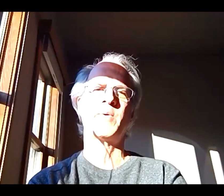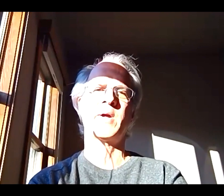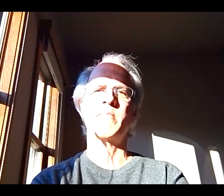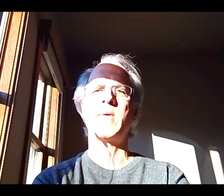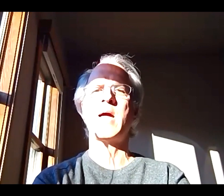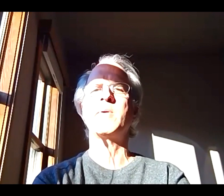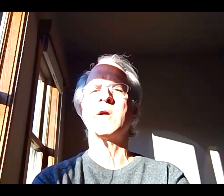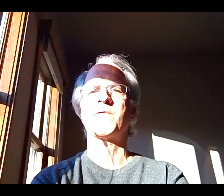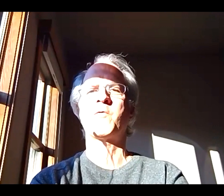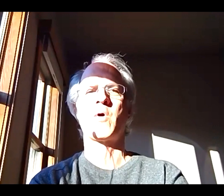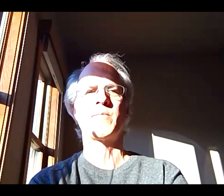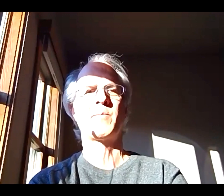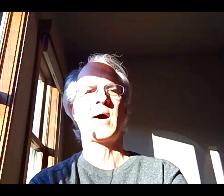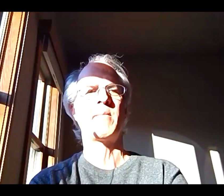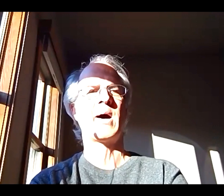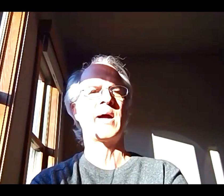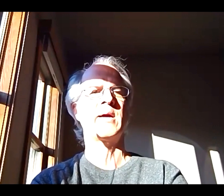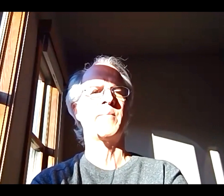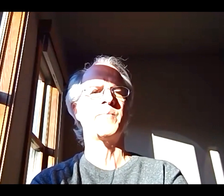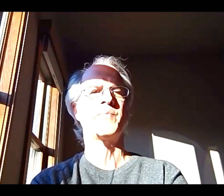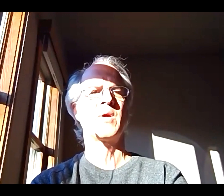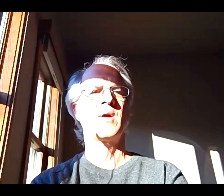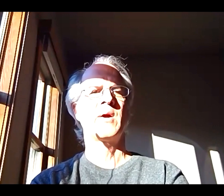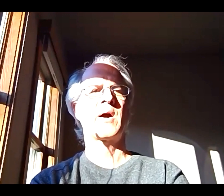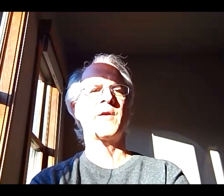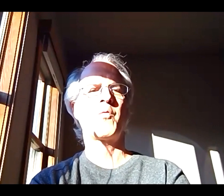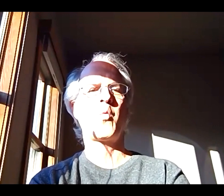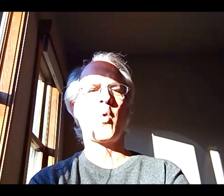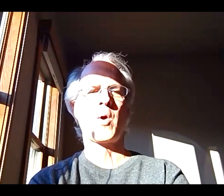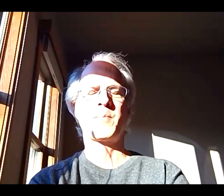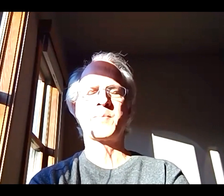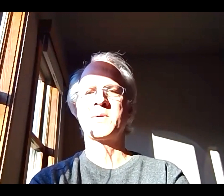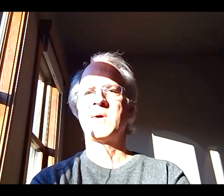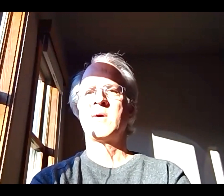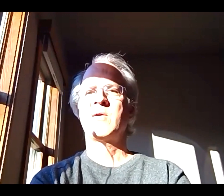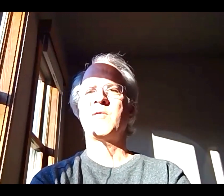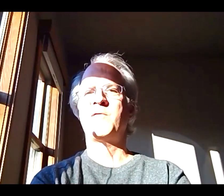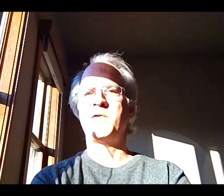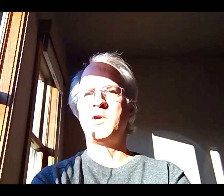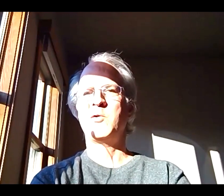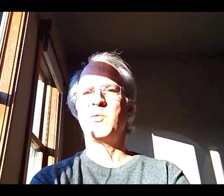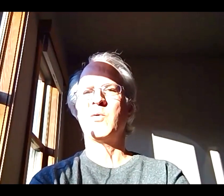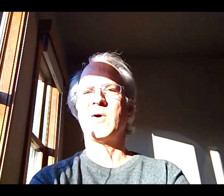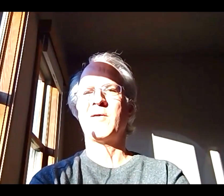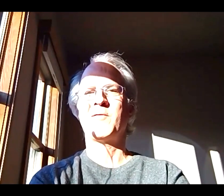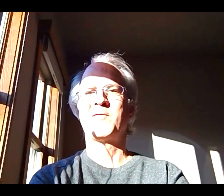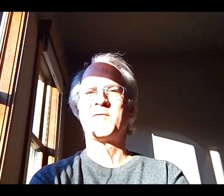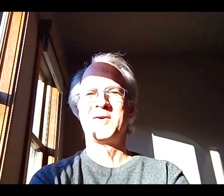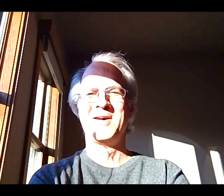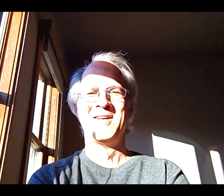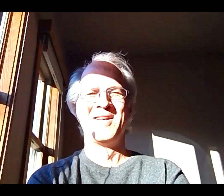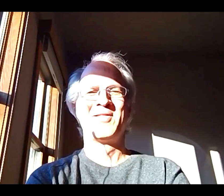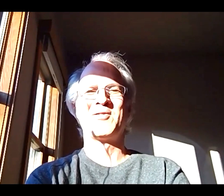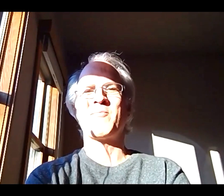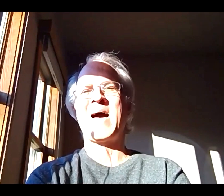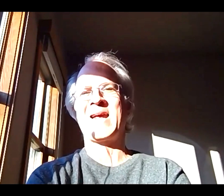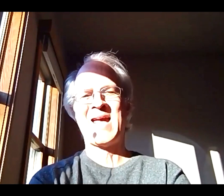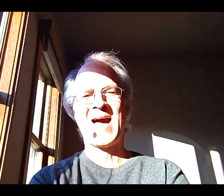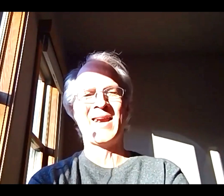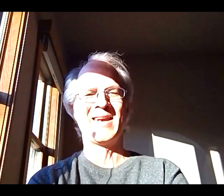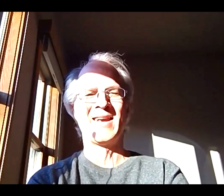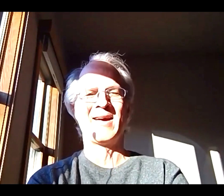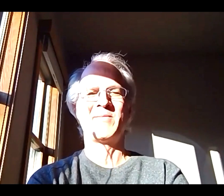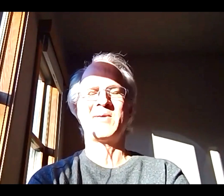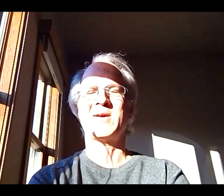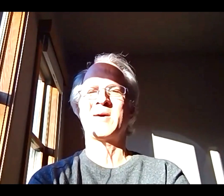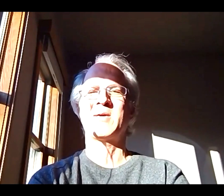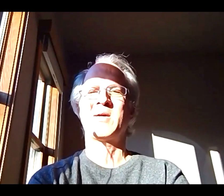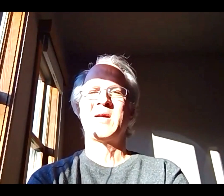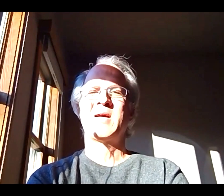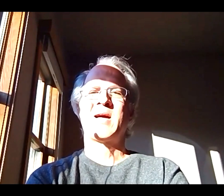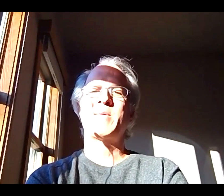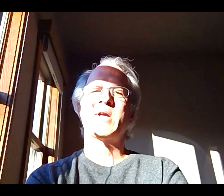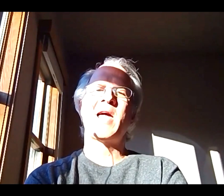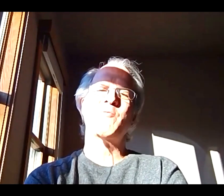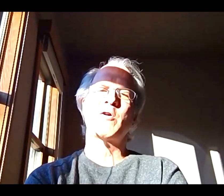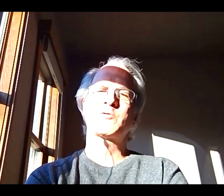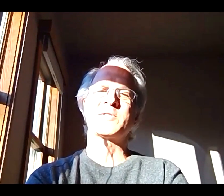but it may be informed by my kind of warped view of the dramatic canon. I mean 'Katie Roche'